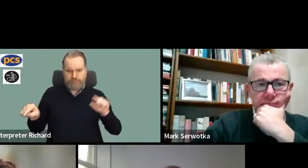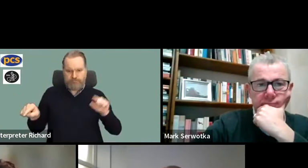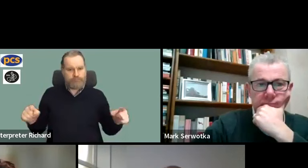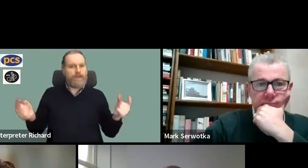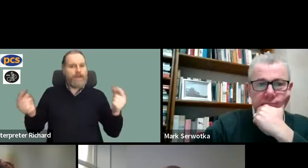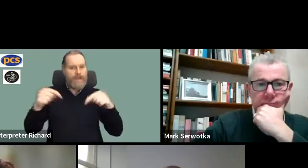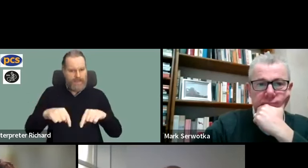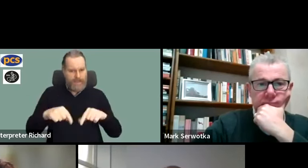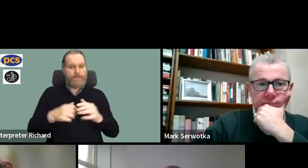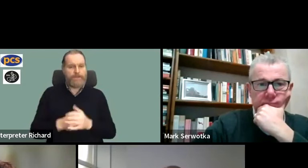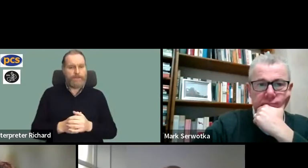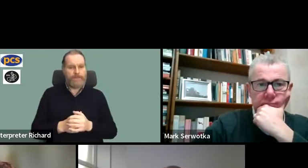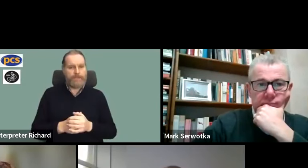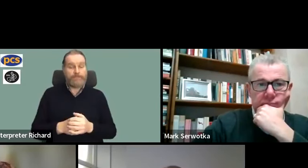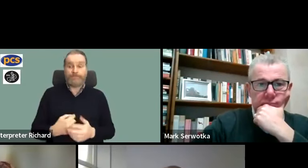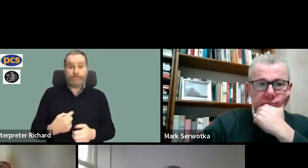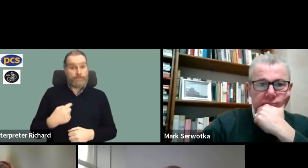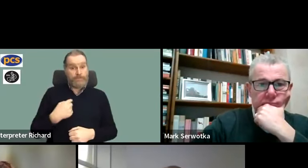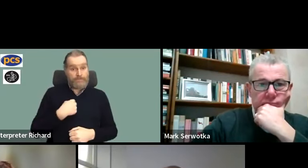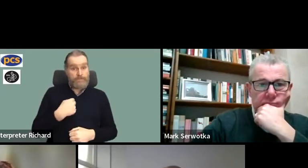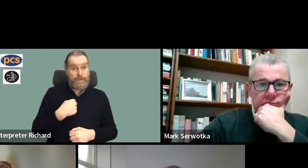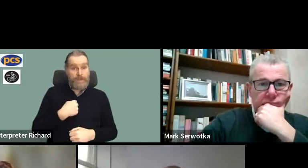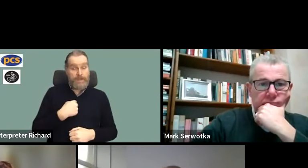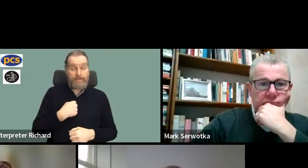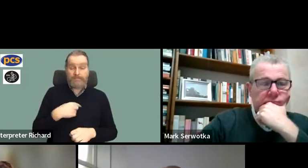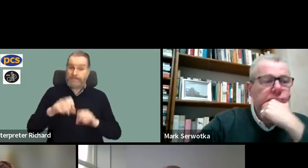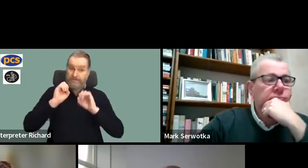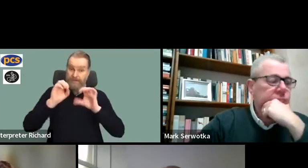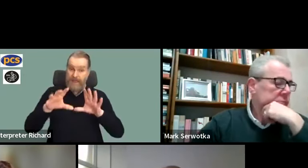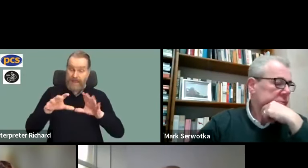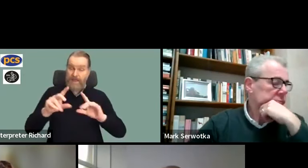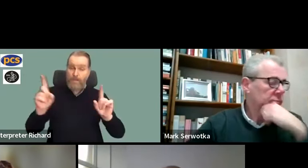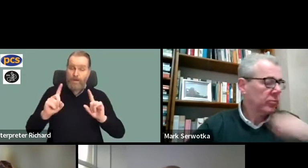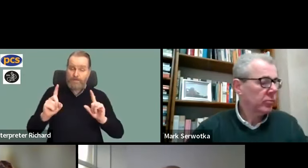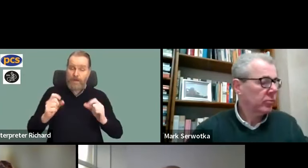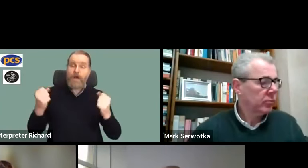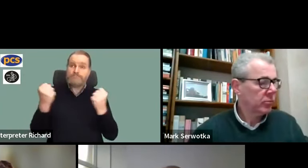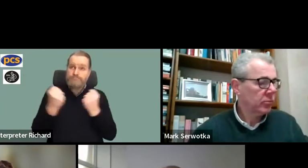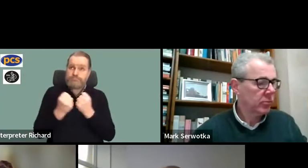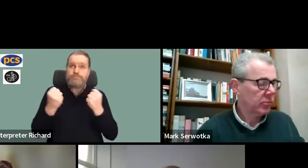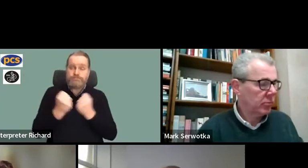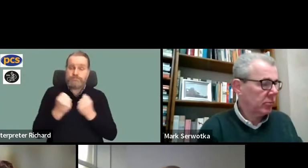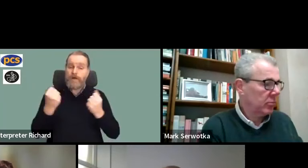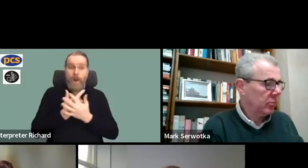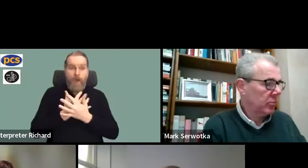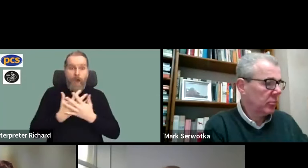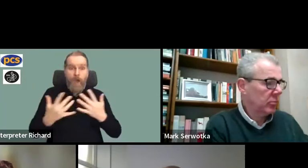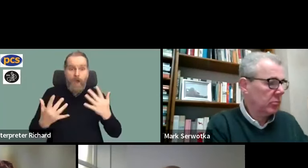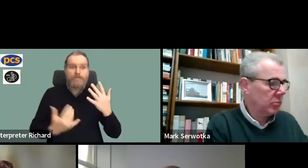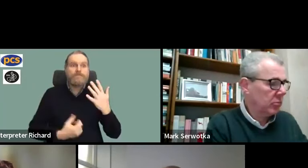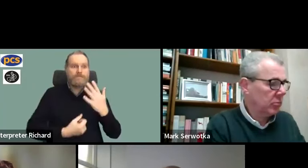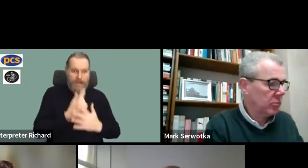So really pleased by that in So really pleased by that, in of open remarks, clearly Clearly an awful lot going on my ght ght now, and an awful